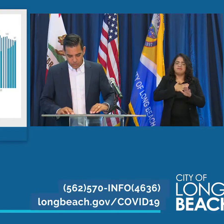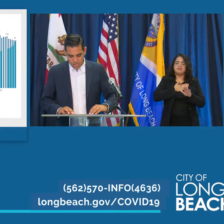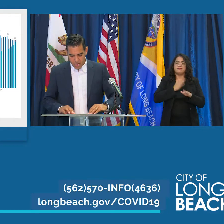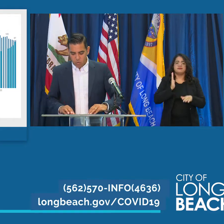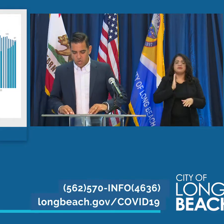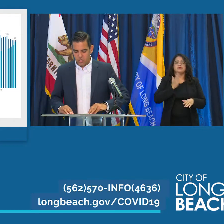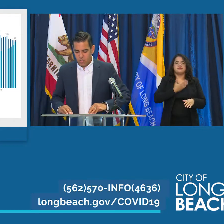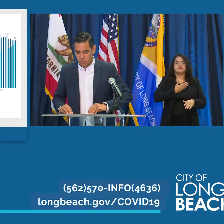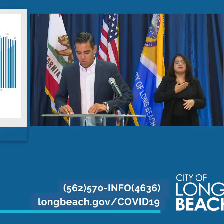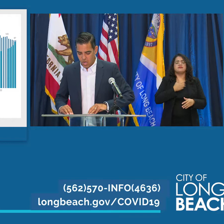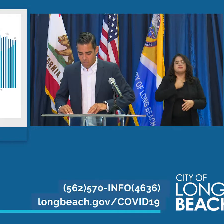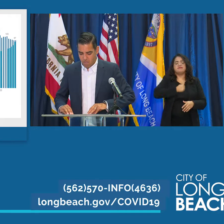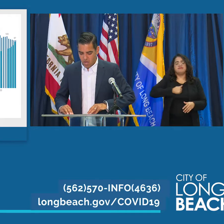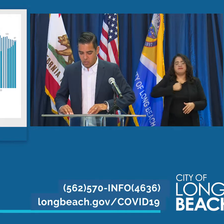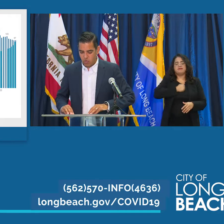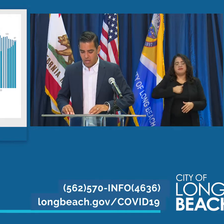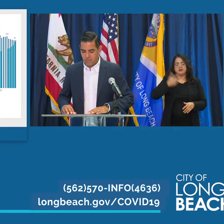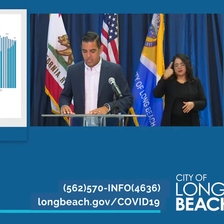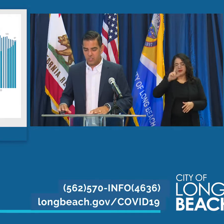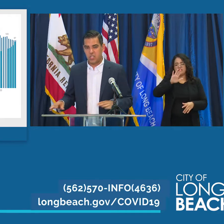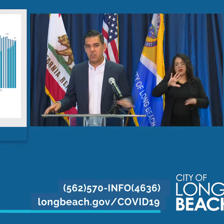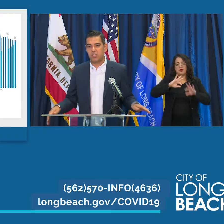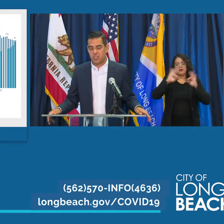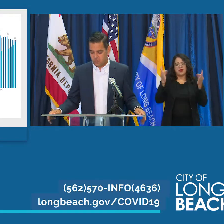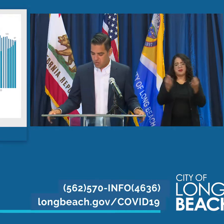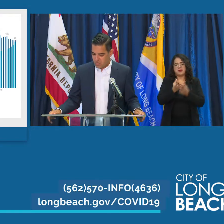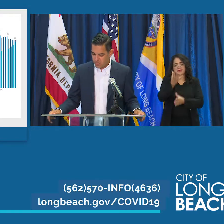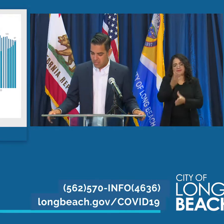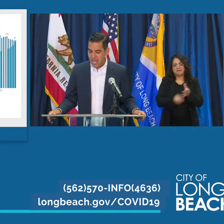Now I want to show you a trend that continues to concern us, and it has